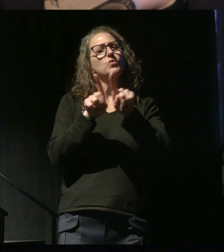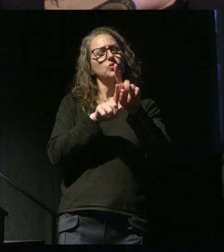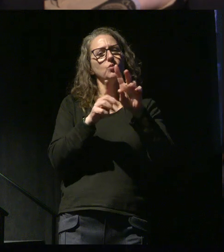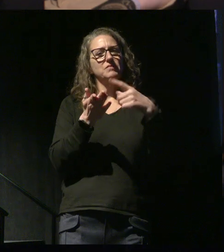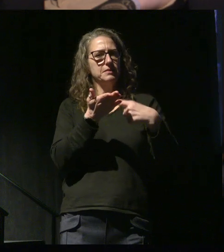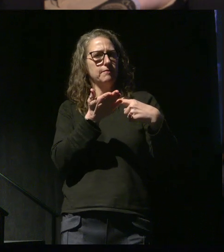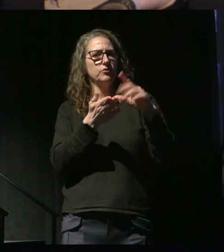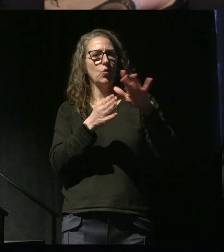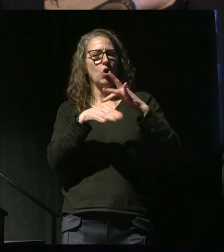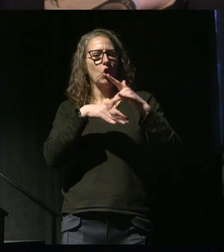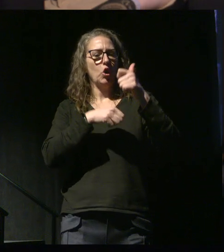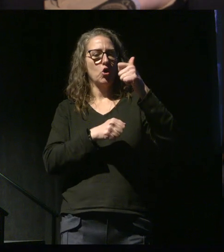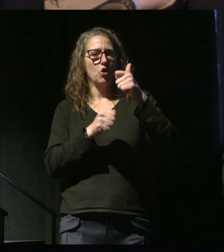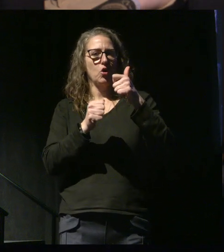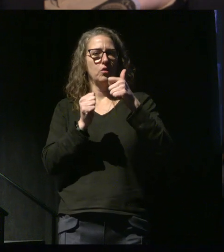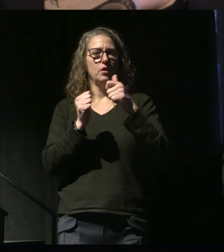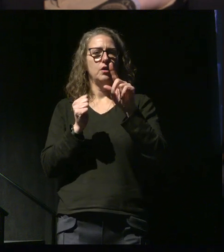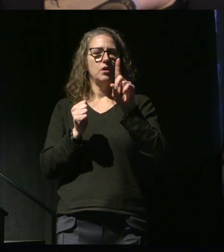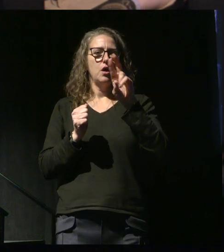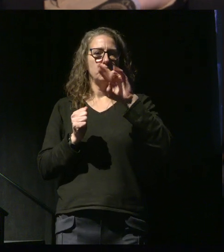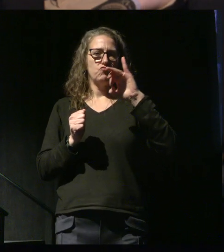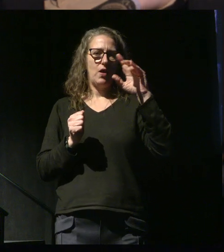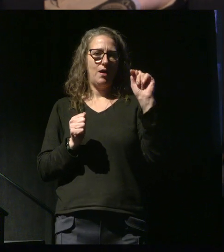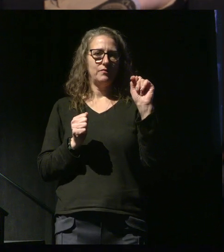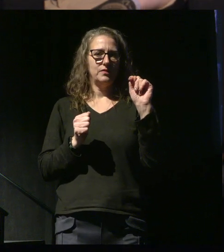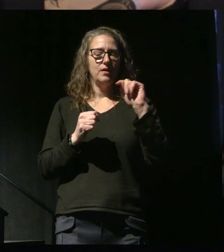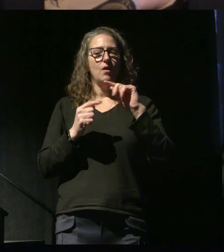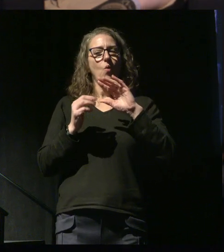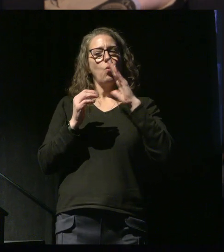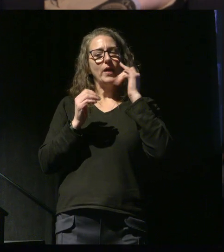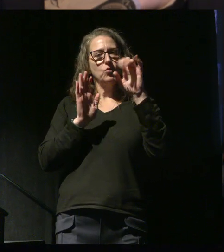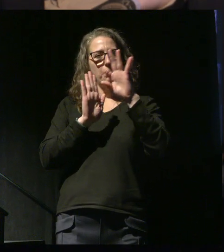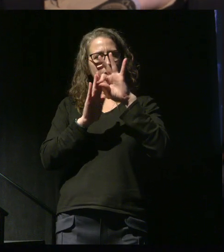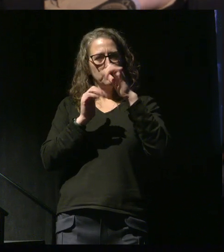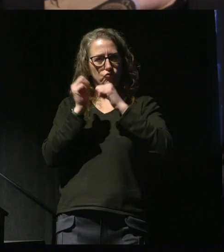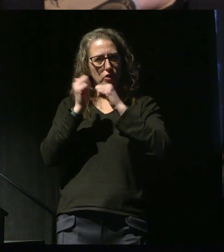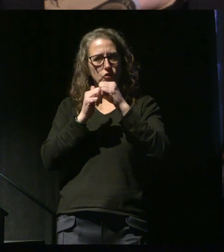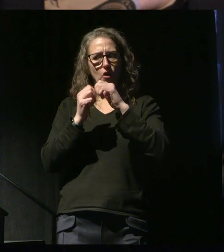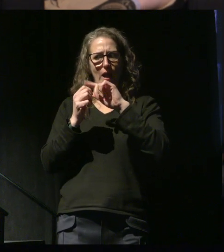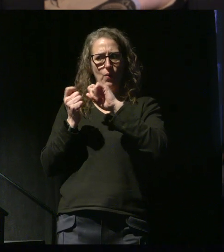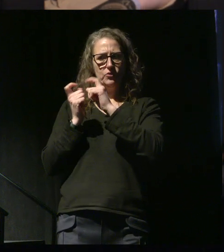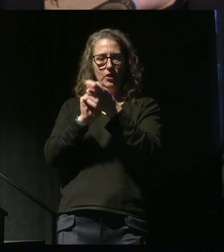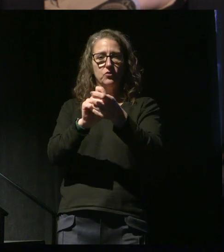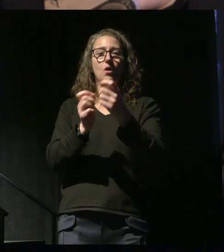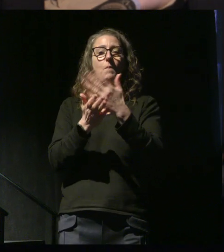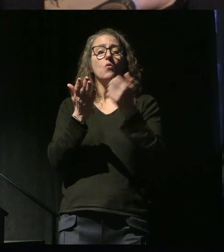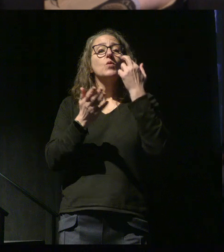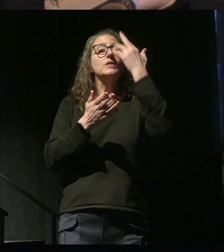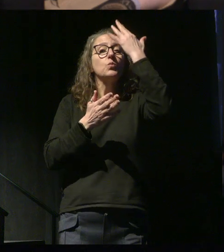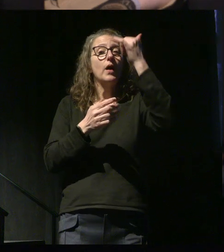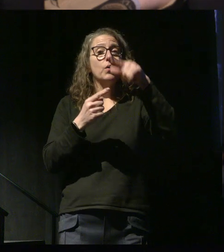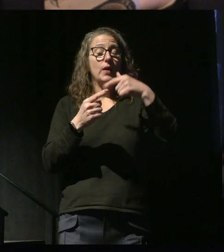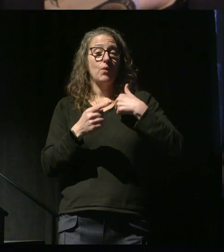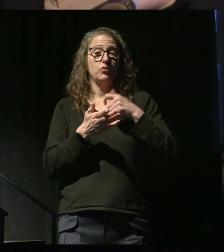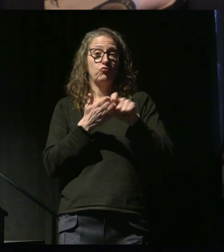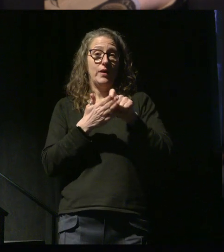were structured differently. And part of why I ask this is because when I was writing my memoir, "What we Carry,"